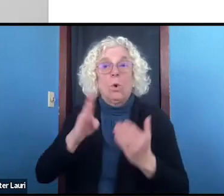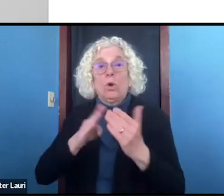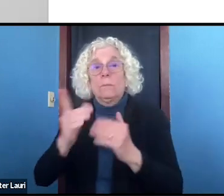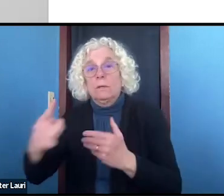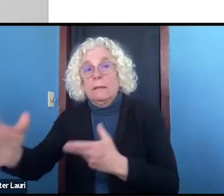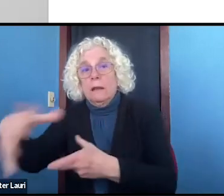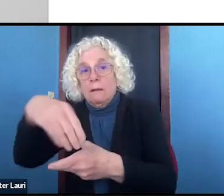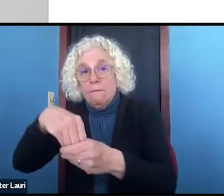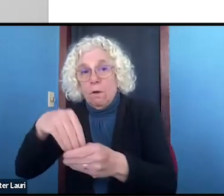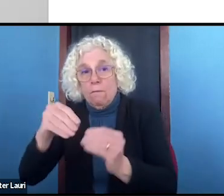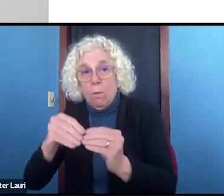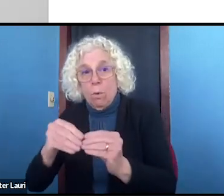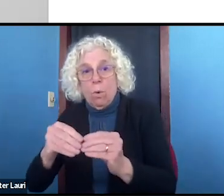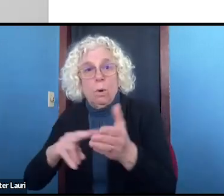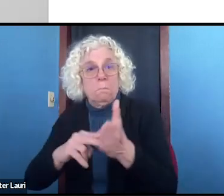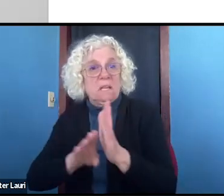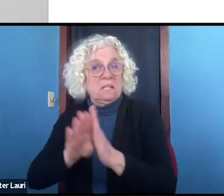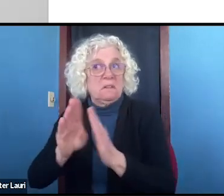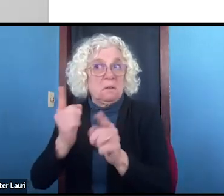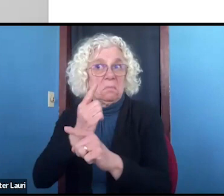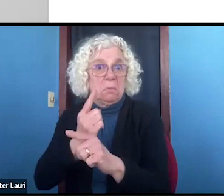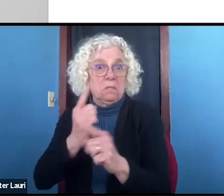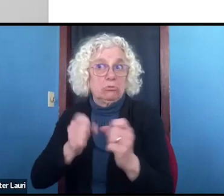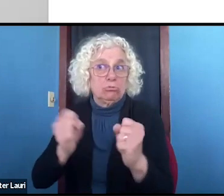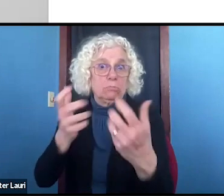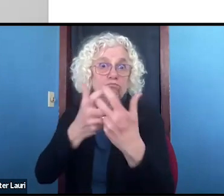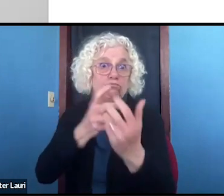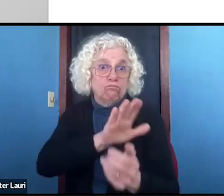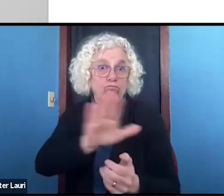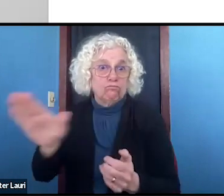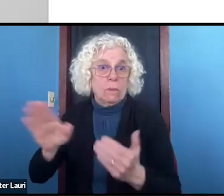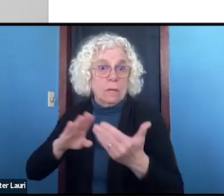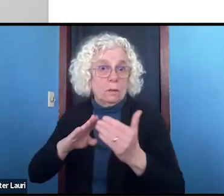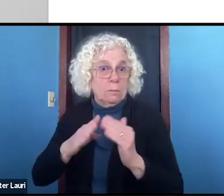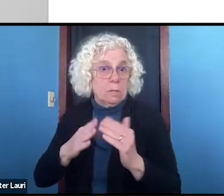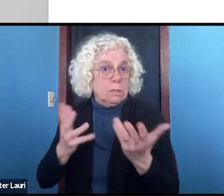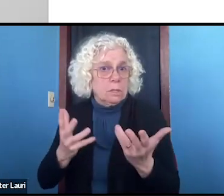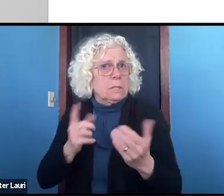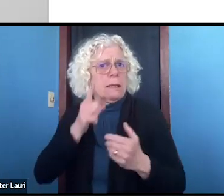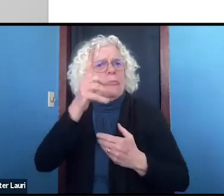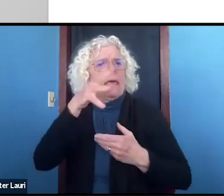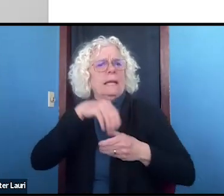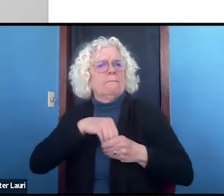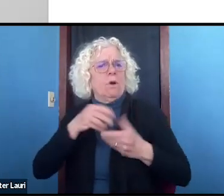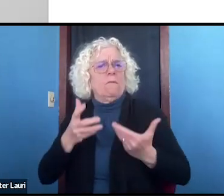of developing the appropriate strategies? What was involved in terms of making this difference